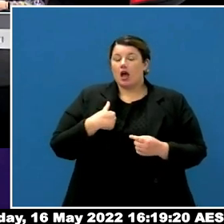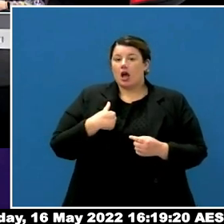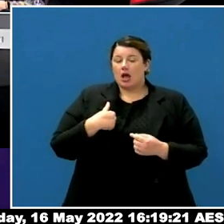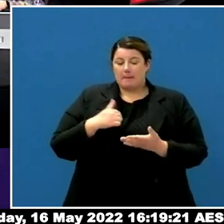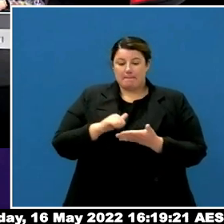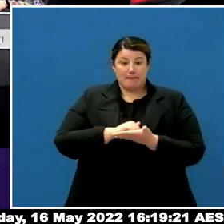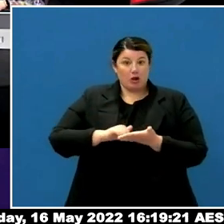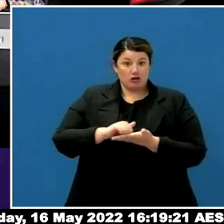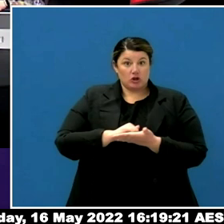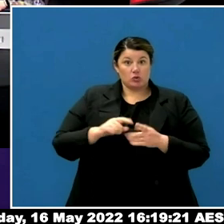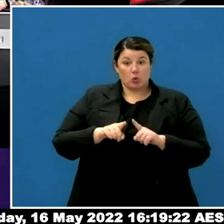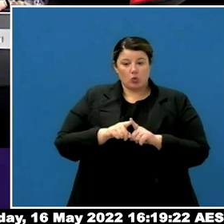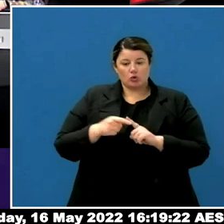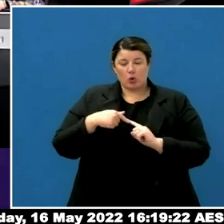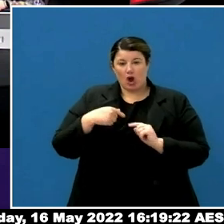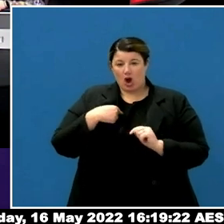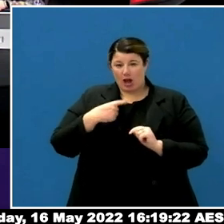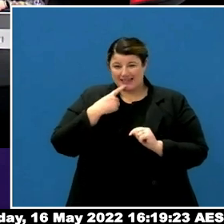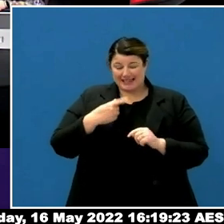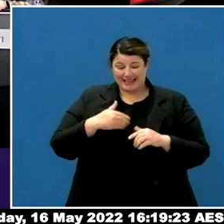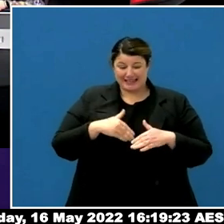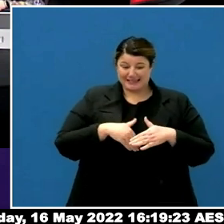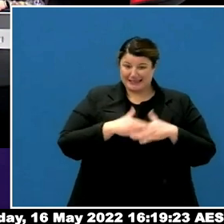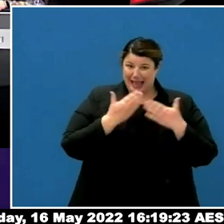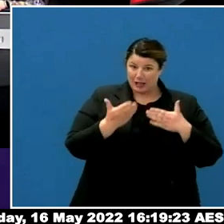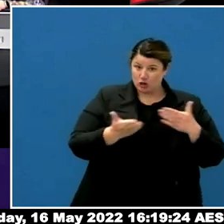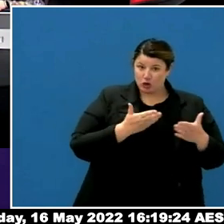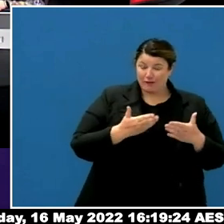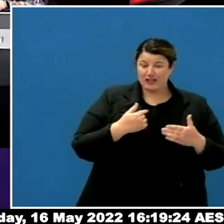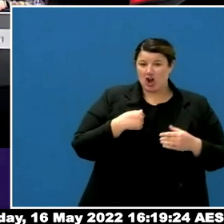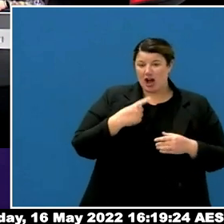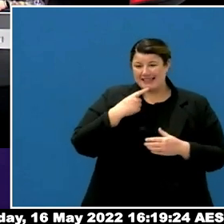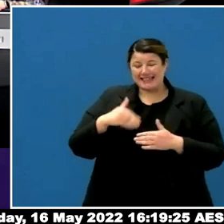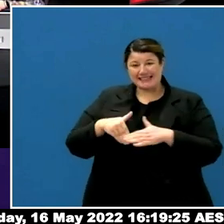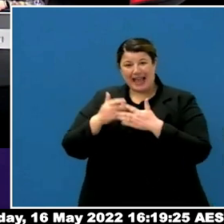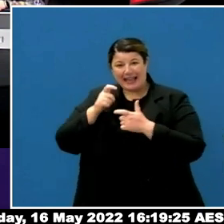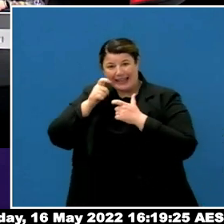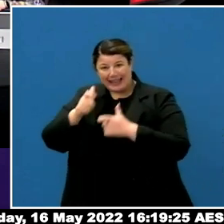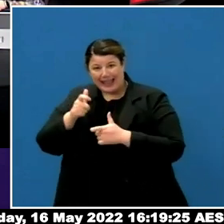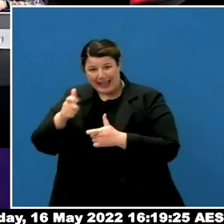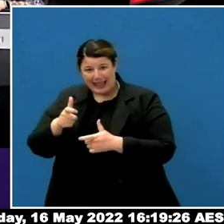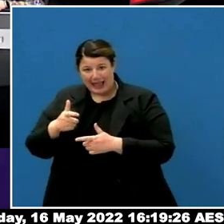As Mr Fogarty will know, this is an example of parapraxis which is dealt with in Sigmund